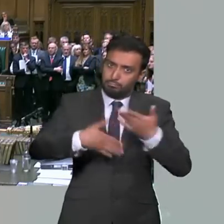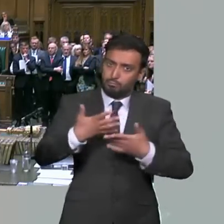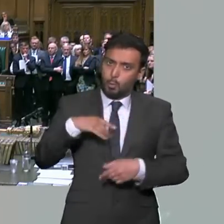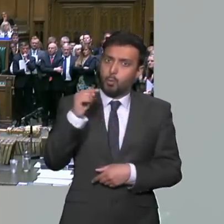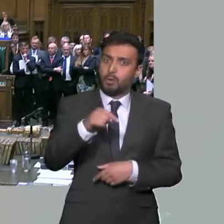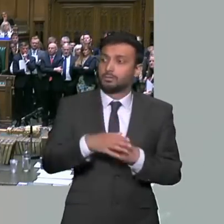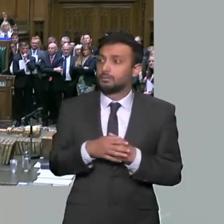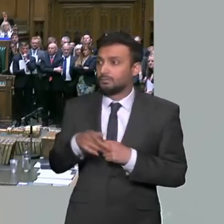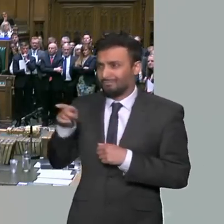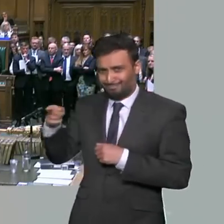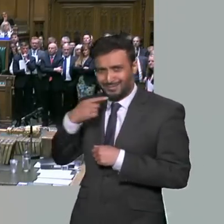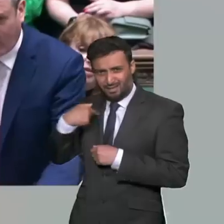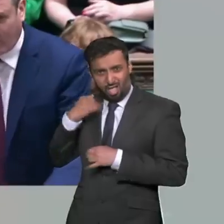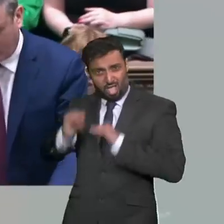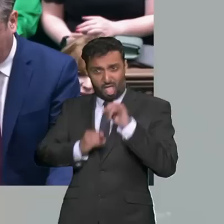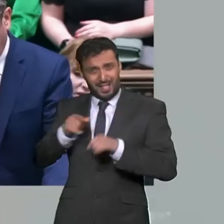country down; he is running this country down!